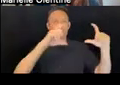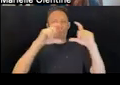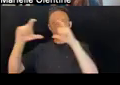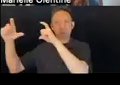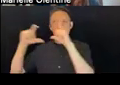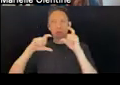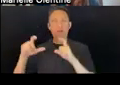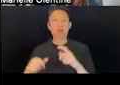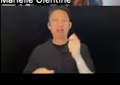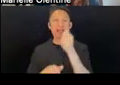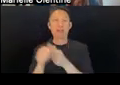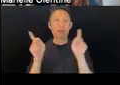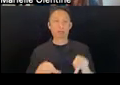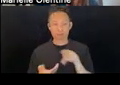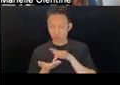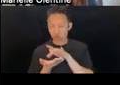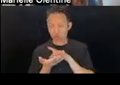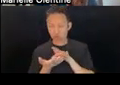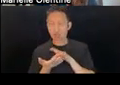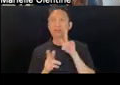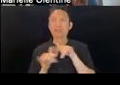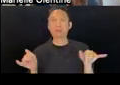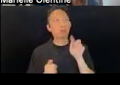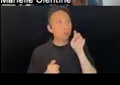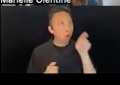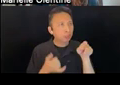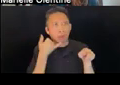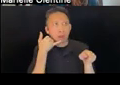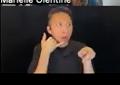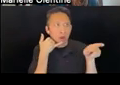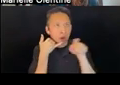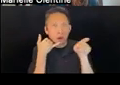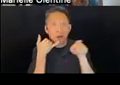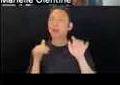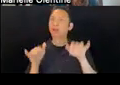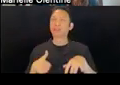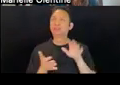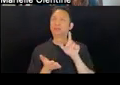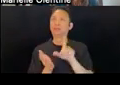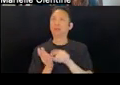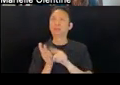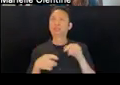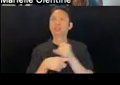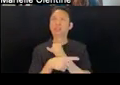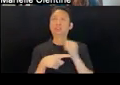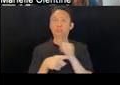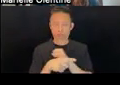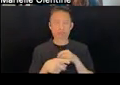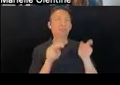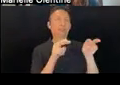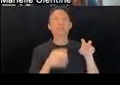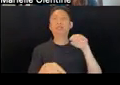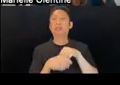the film into a big venue as possible, how are you